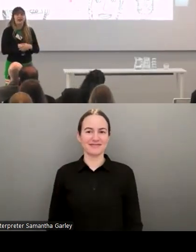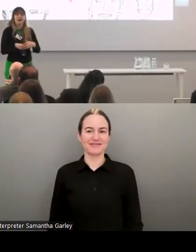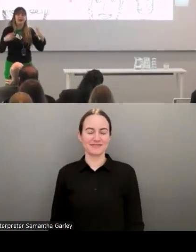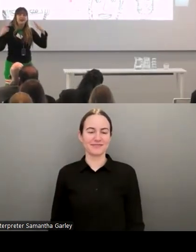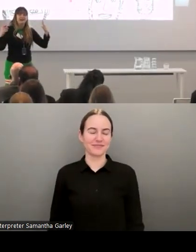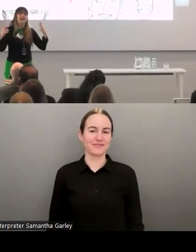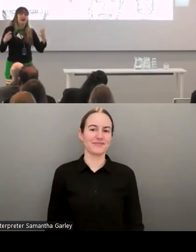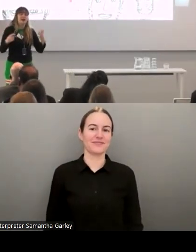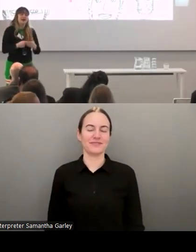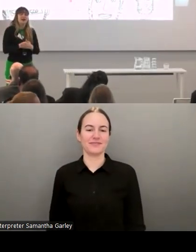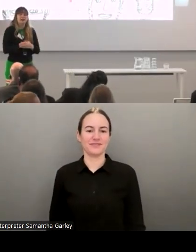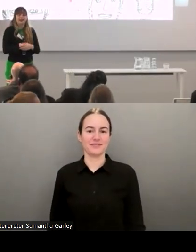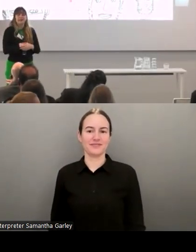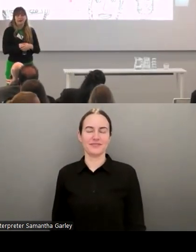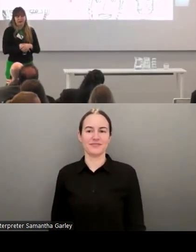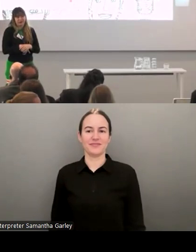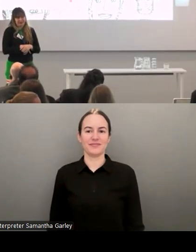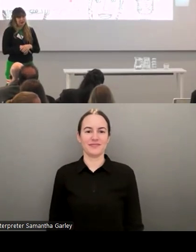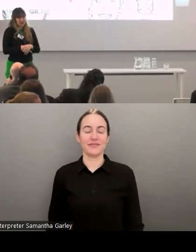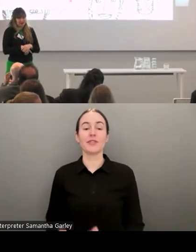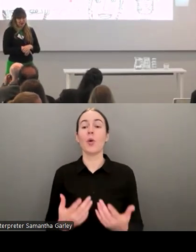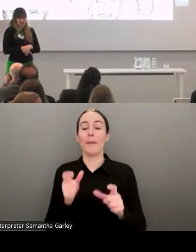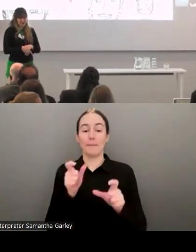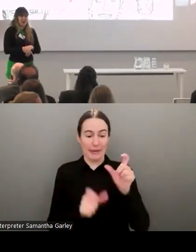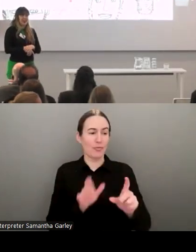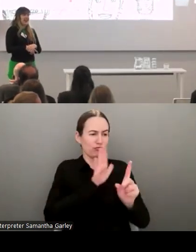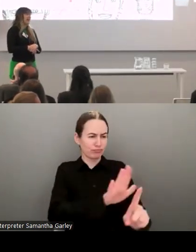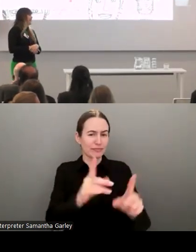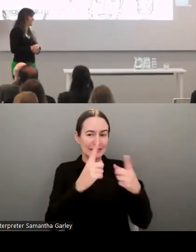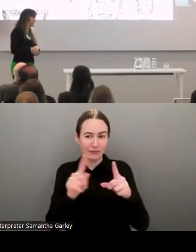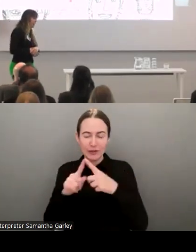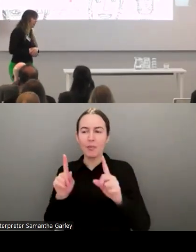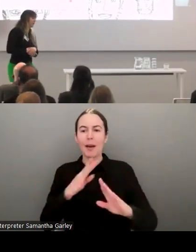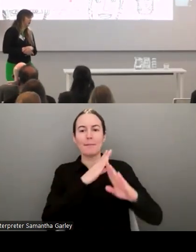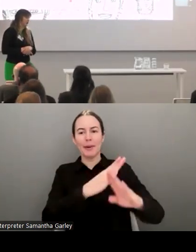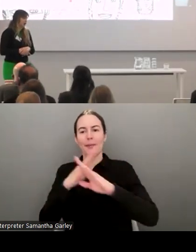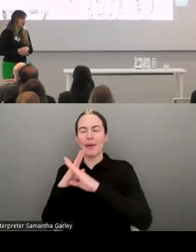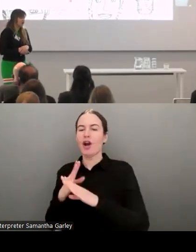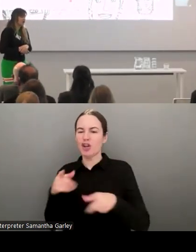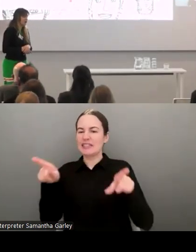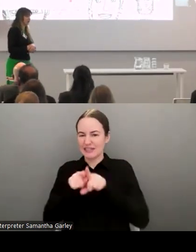But still how many of the same barriers they do encounter. And as a part of my PhD project,